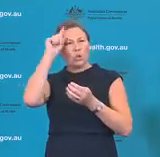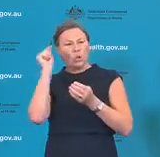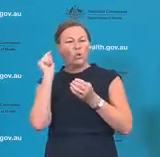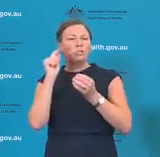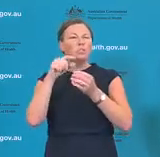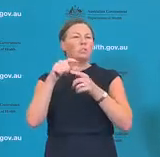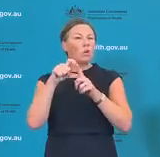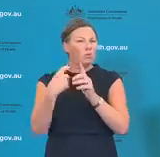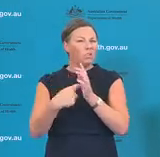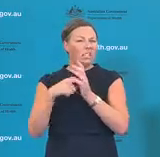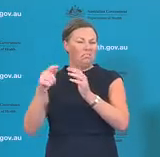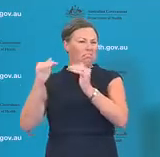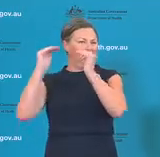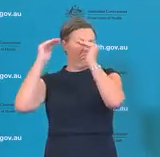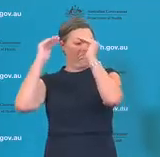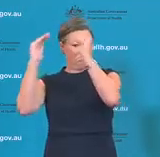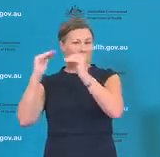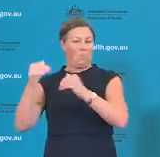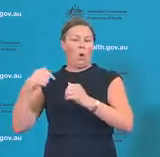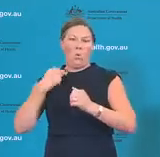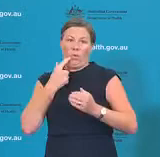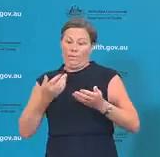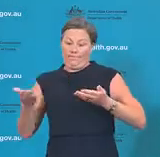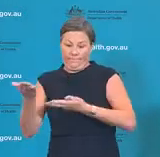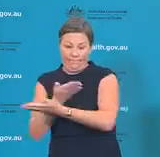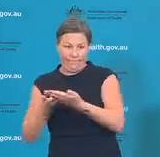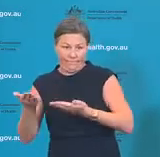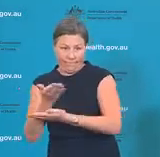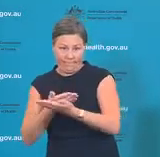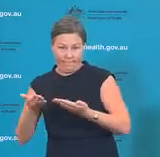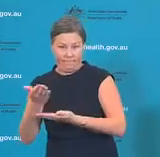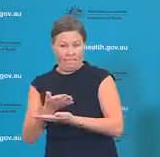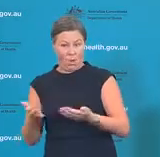collective view, the advice to National Cabinet, that's how our decision-making